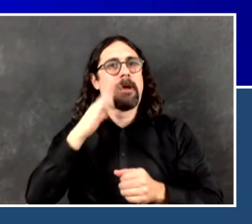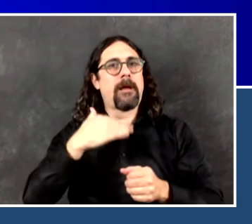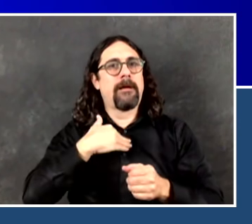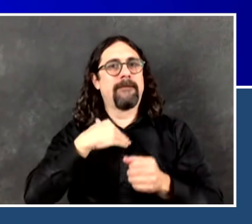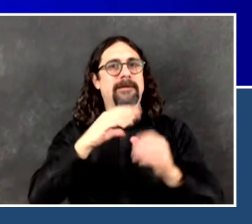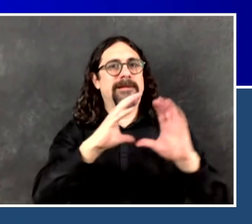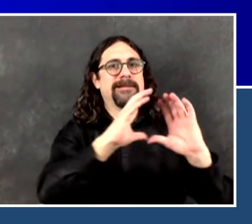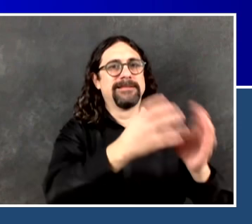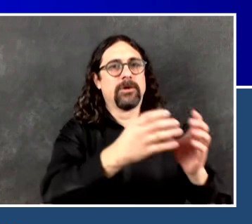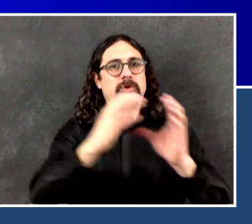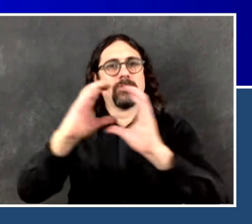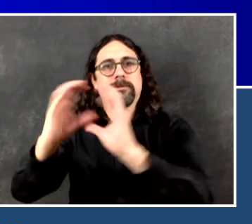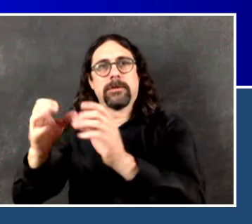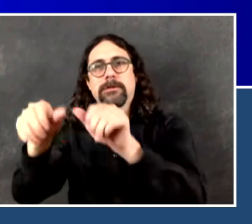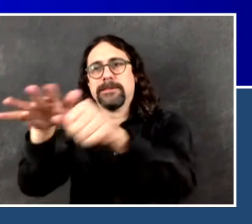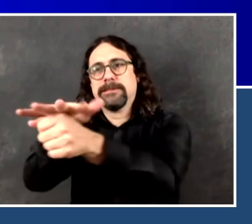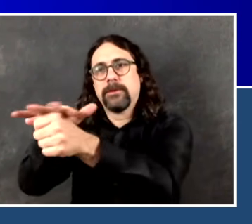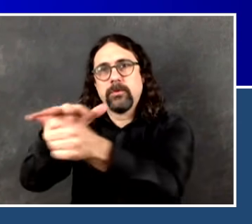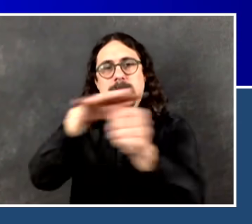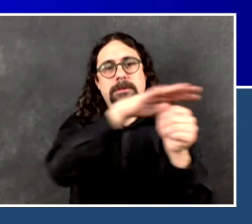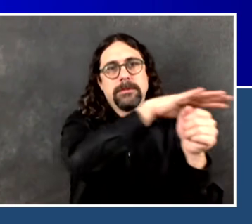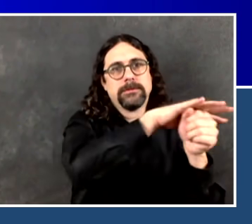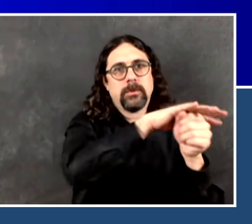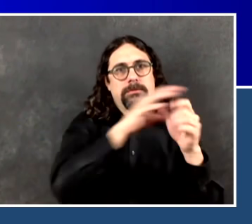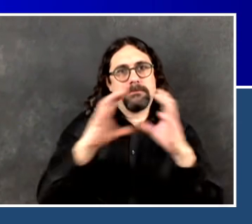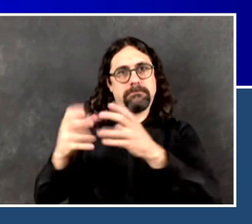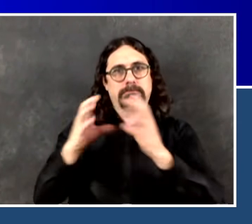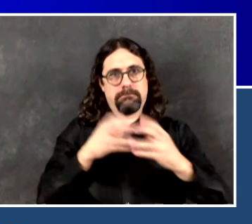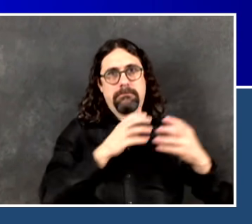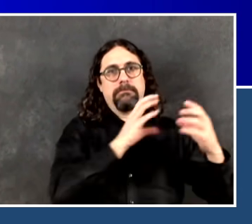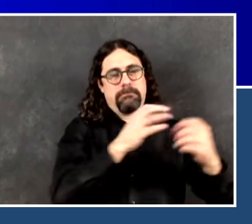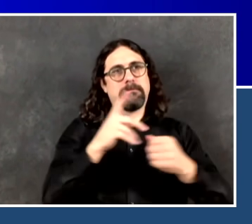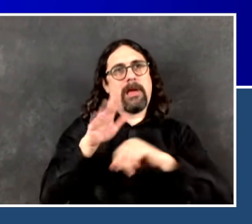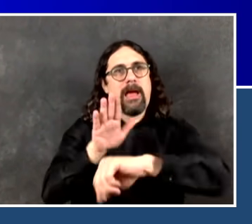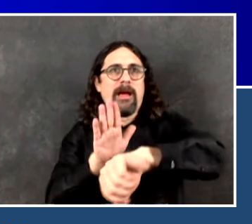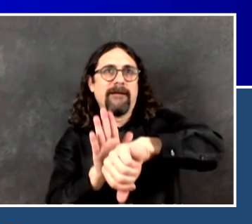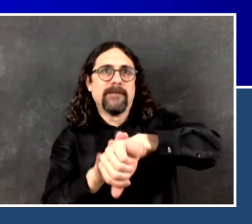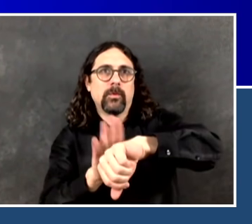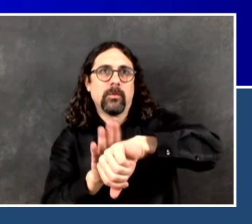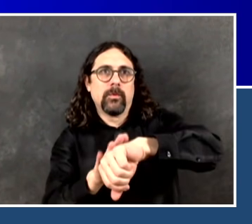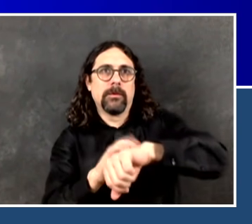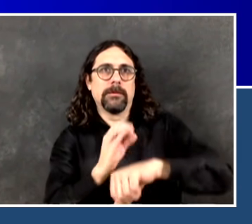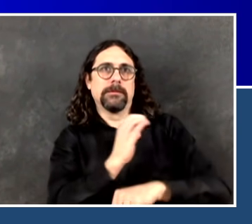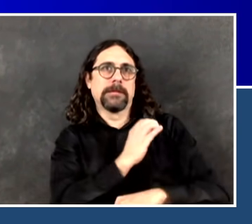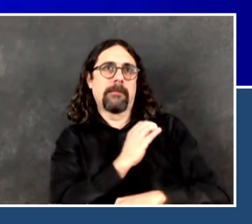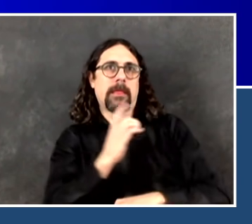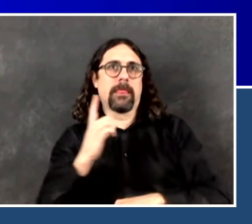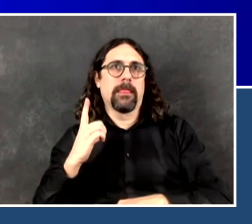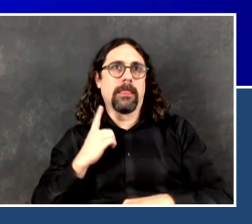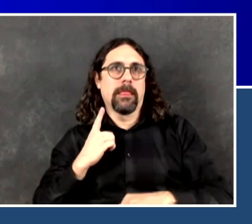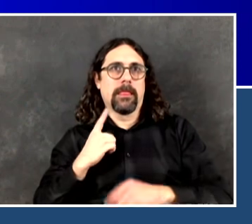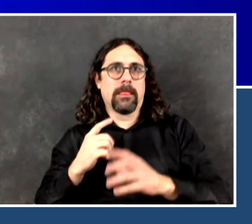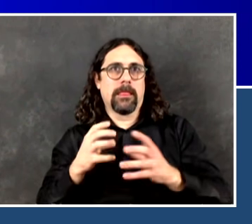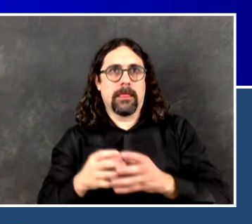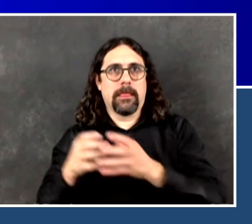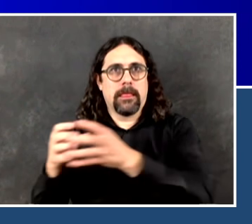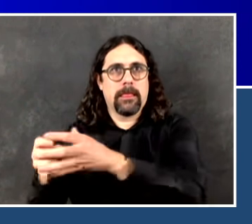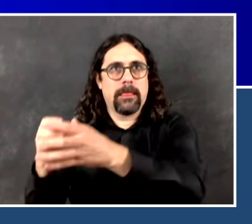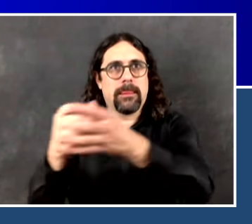AND IT'S GOING T O BE SECORT BY SECTOR IN OUR CITY. I WILL GET THESE FOLSK TOGETHER QUICKLY AND STA T MEETING THE FIRST